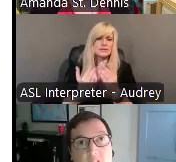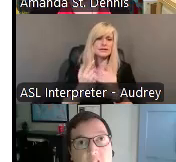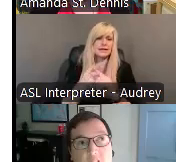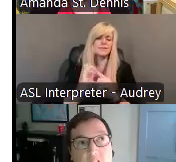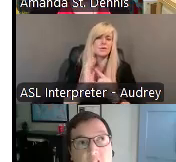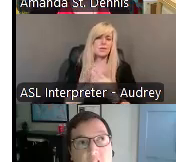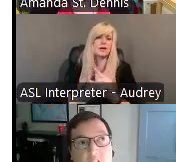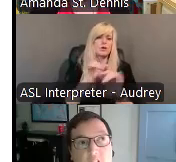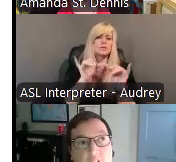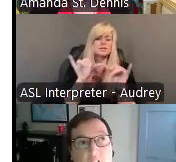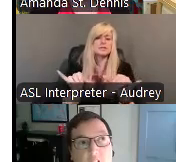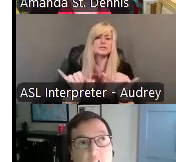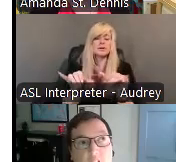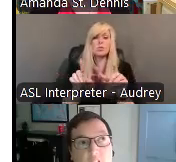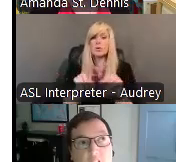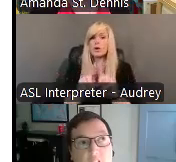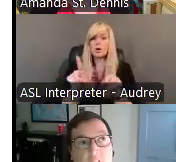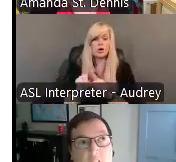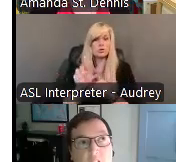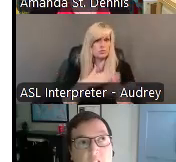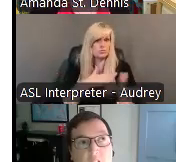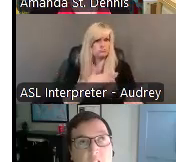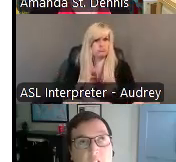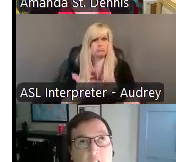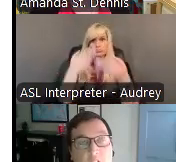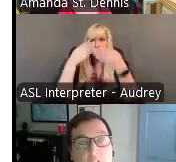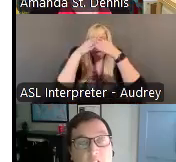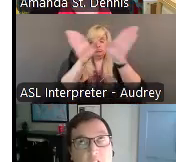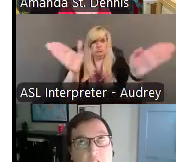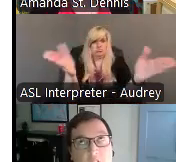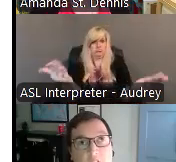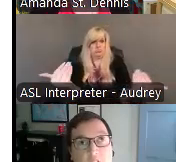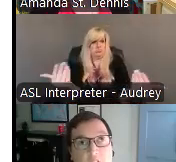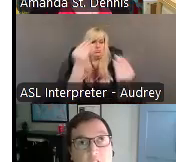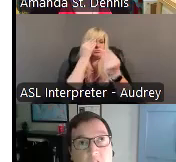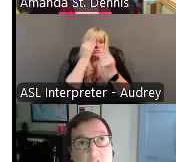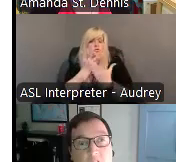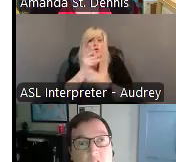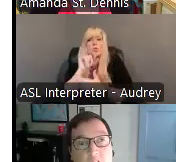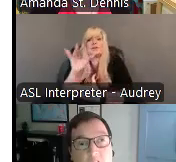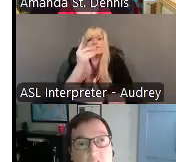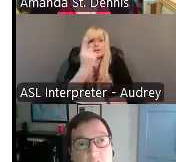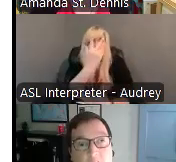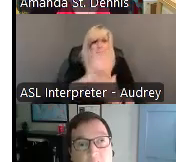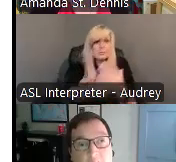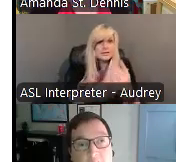and we are also open to suggestions. If there’s things missing that you think should be added,